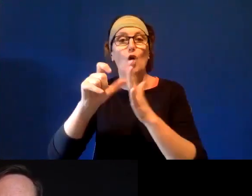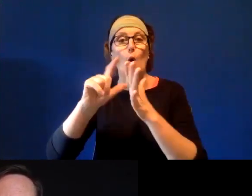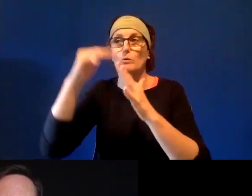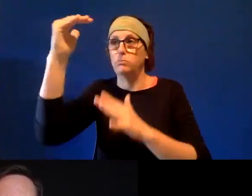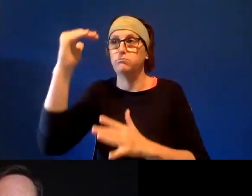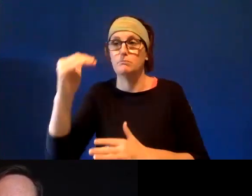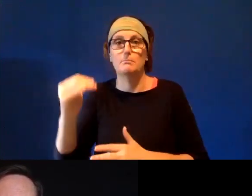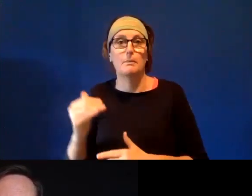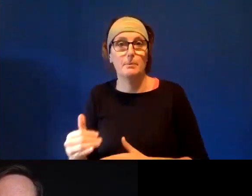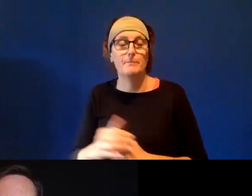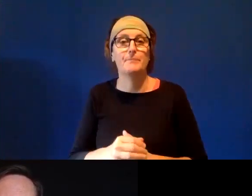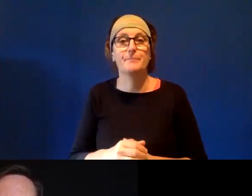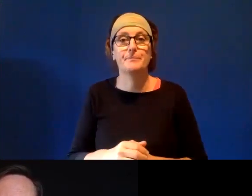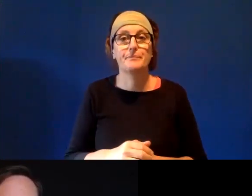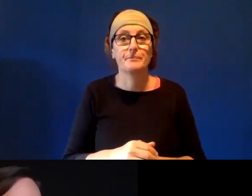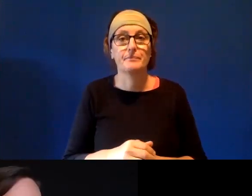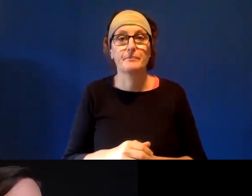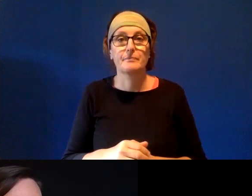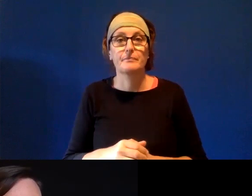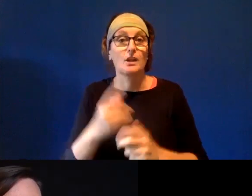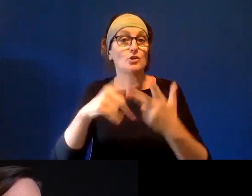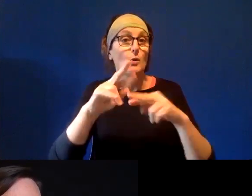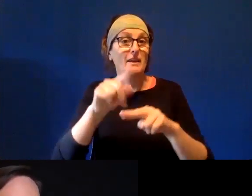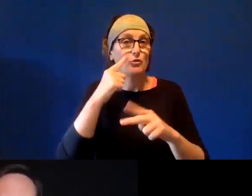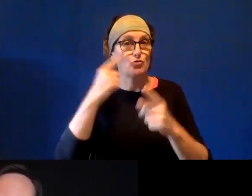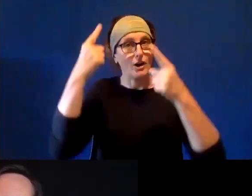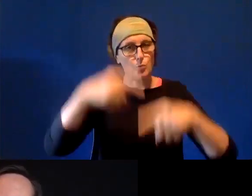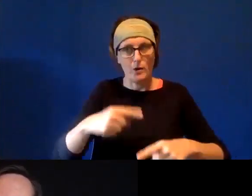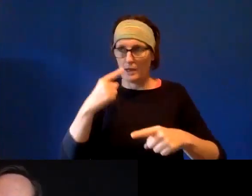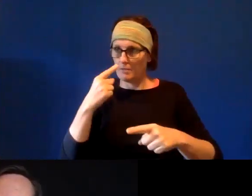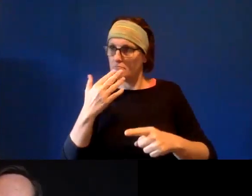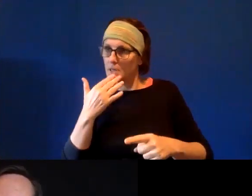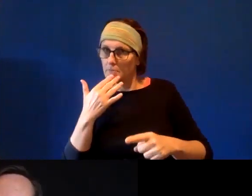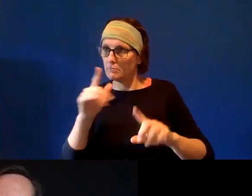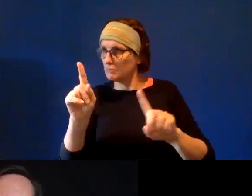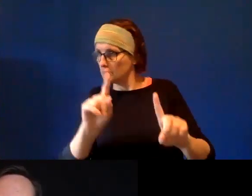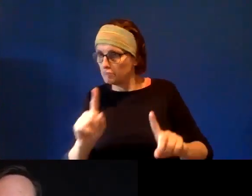If you're doing a checks and balance, I guess, like against your cashflow from your bank